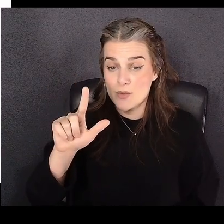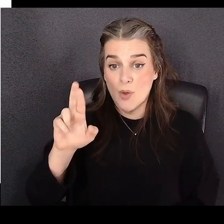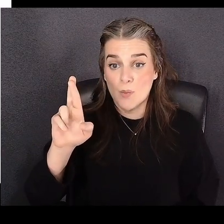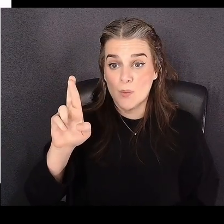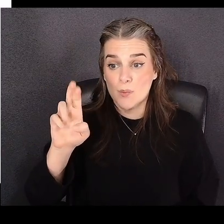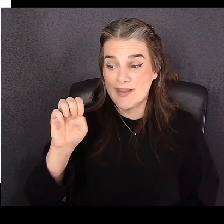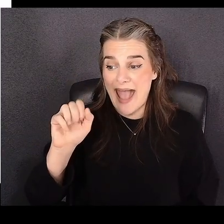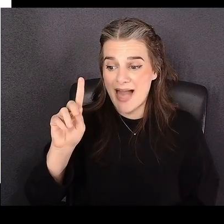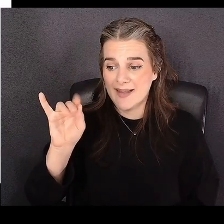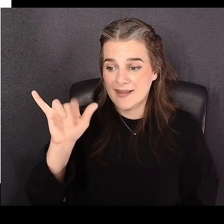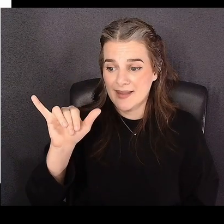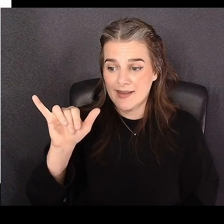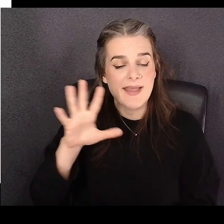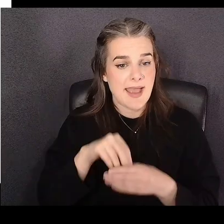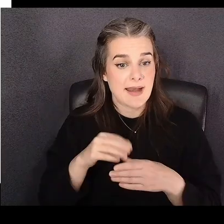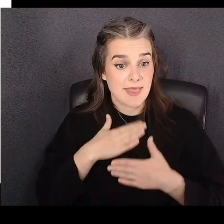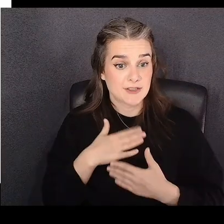of inclusive recreational spaces to allow